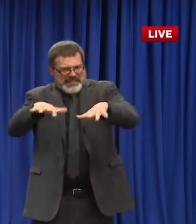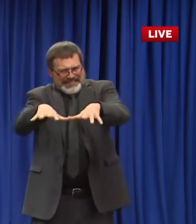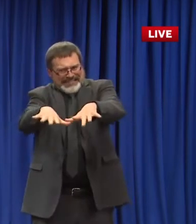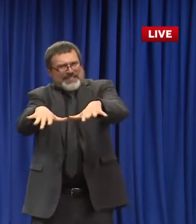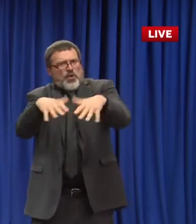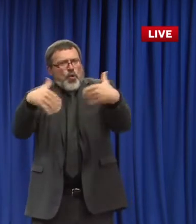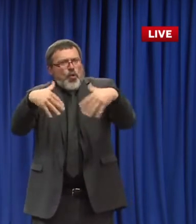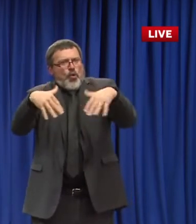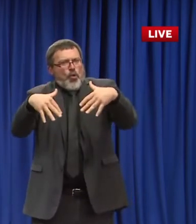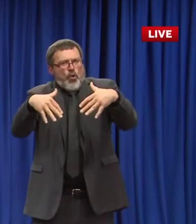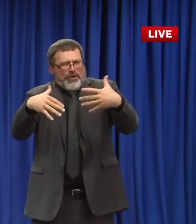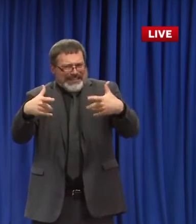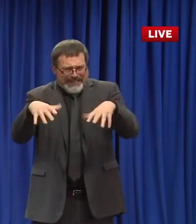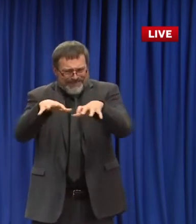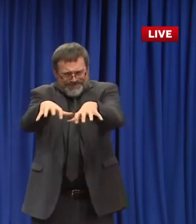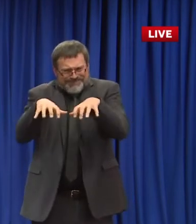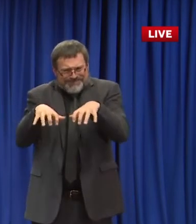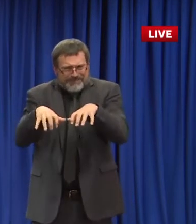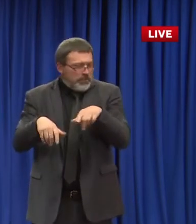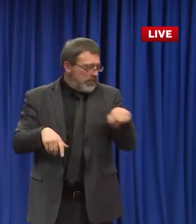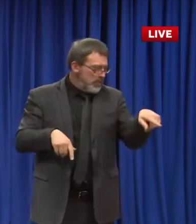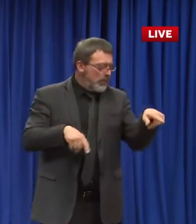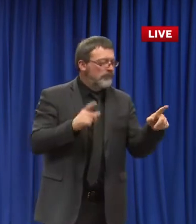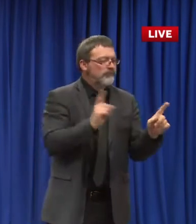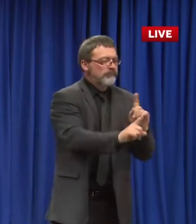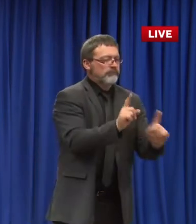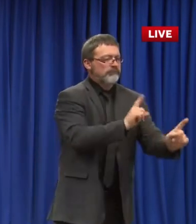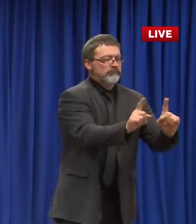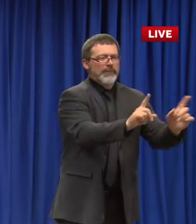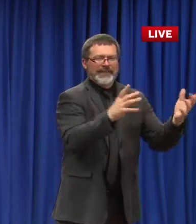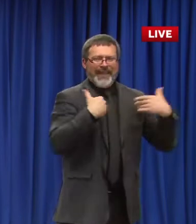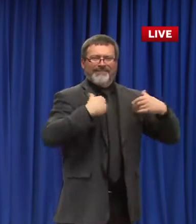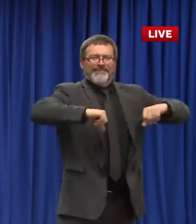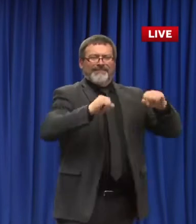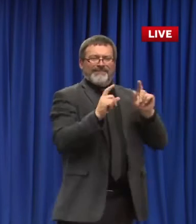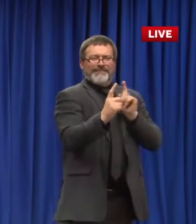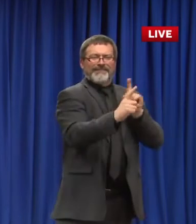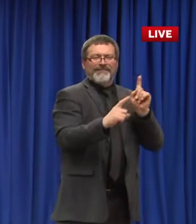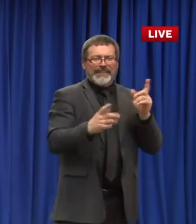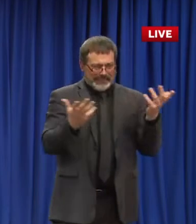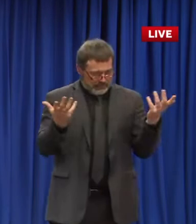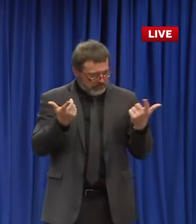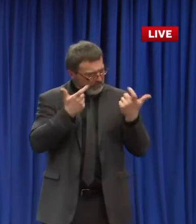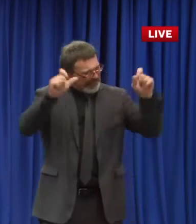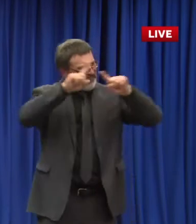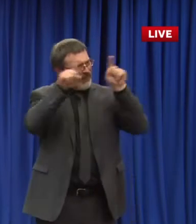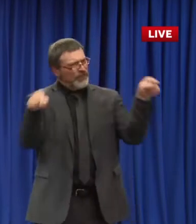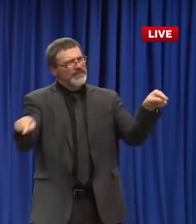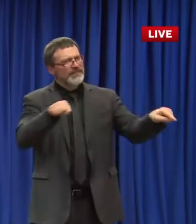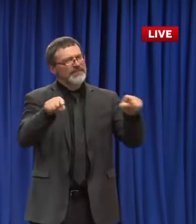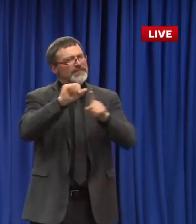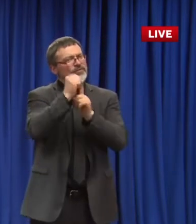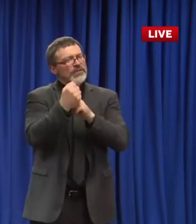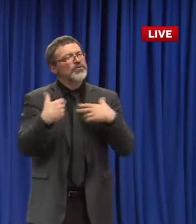A TIME. SHAKE HANDS. I MEAN, YOU KNOW COMPLETELY DIFFERENT SITUATIONS. I DON’T KNOW A BETTER WAY TO EXPLAIN THAT ONE.